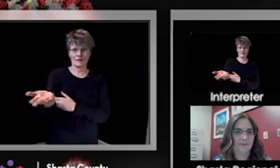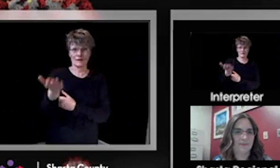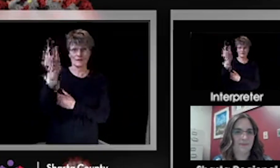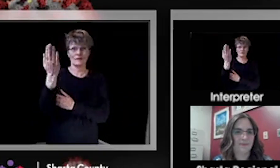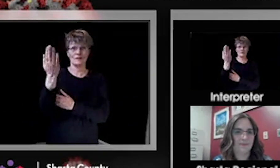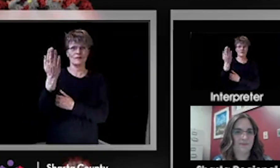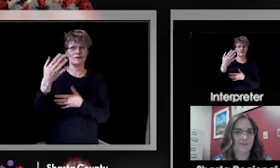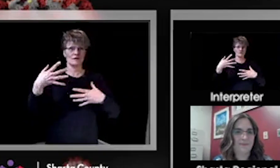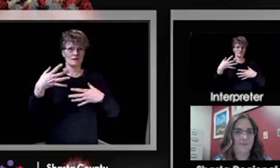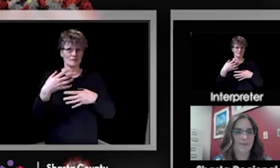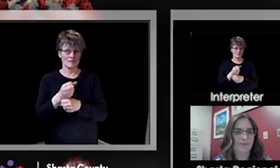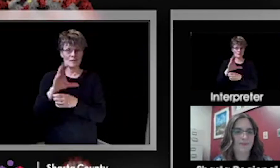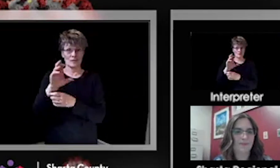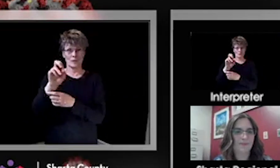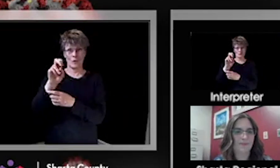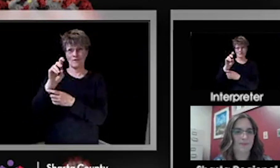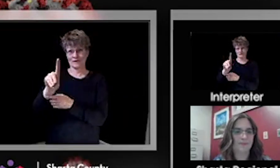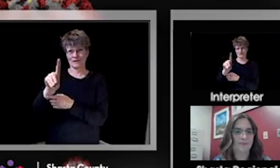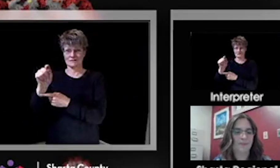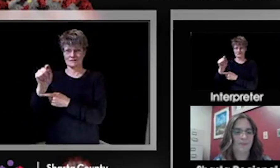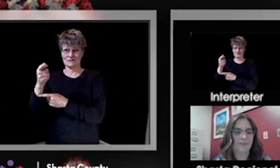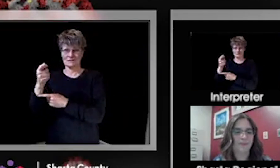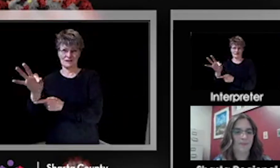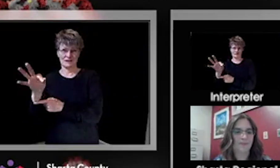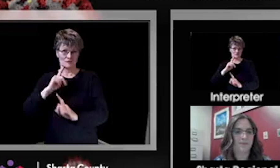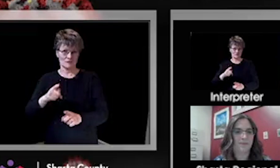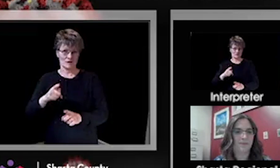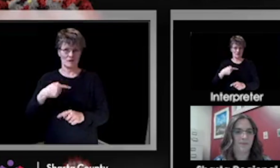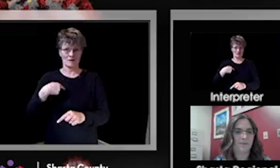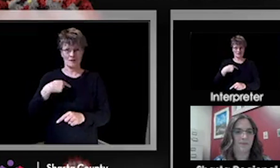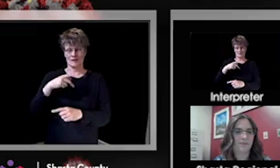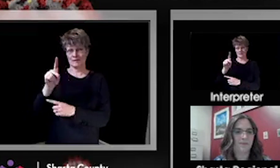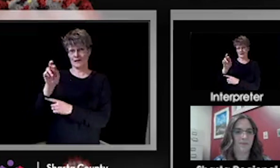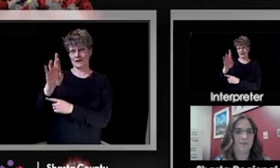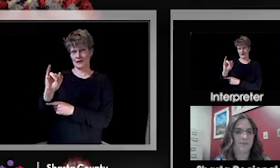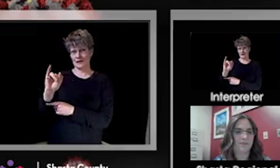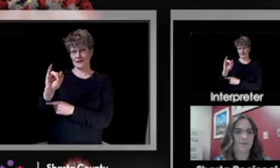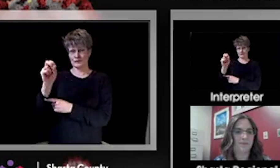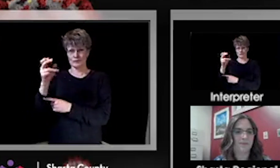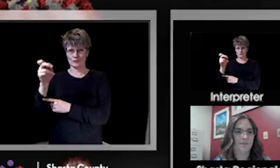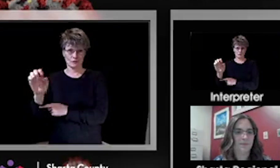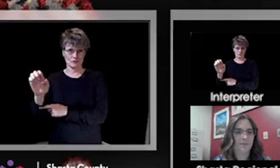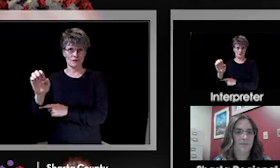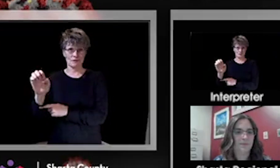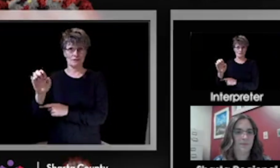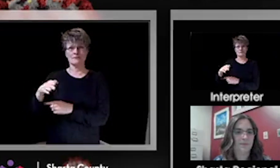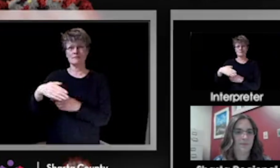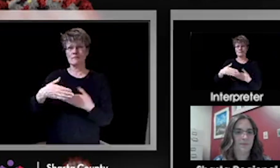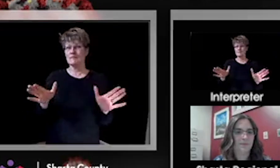response. I’m Kerri Schuette the Public Information Officer. And I would love to start,